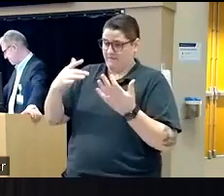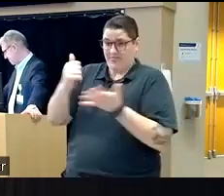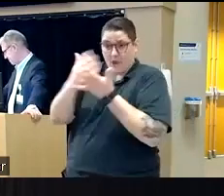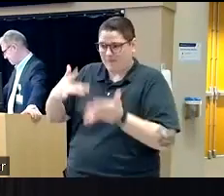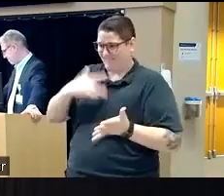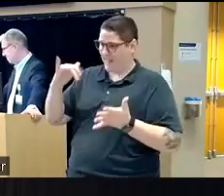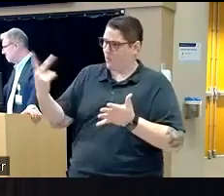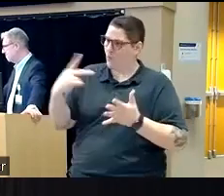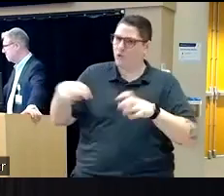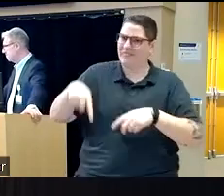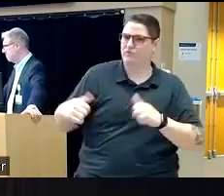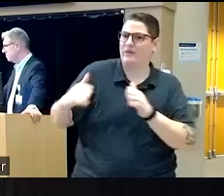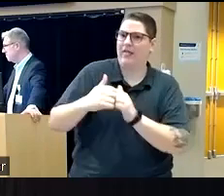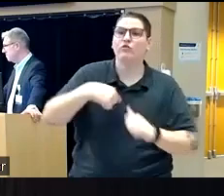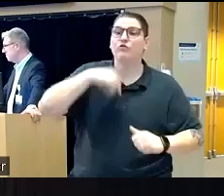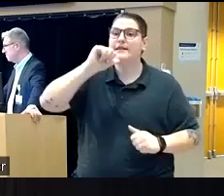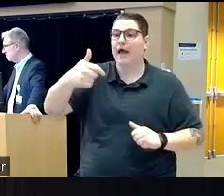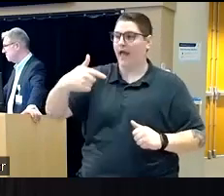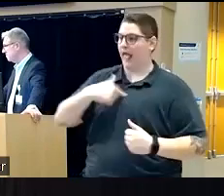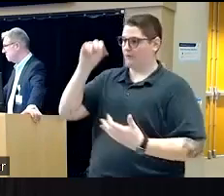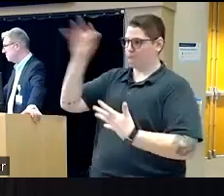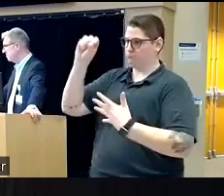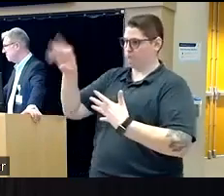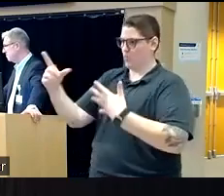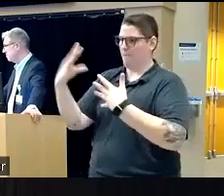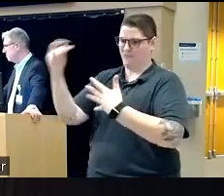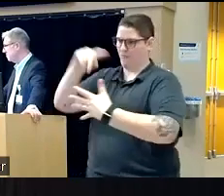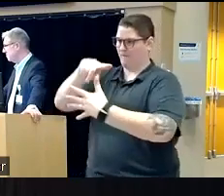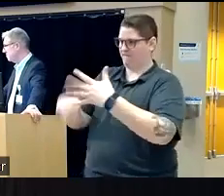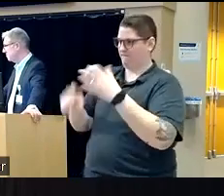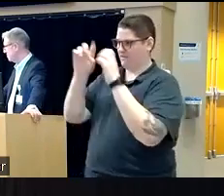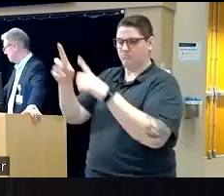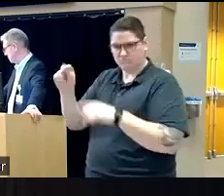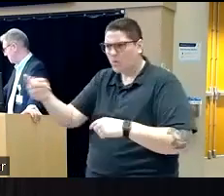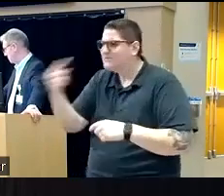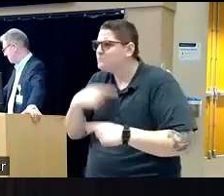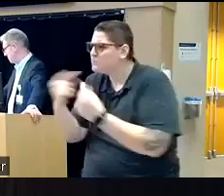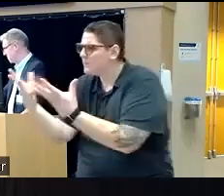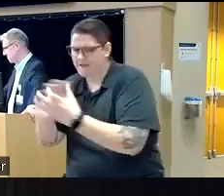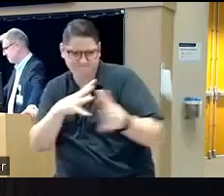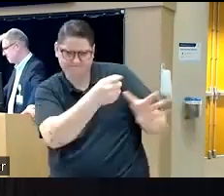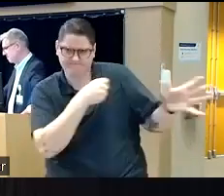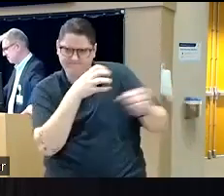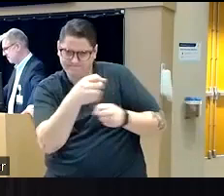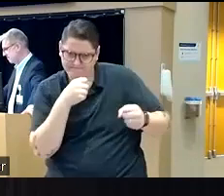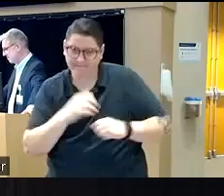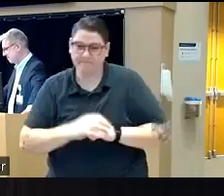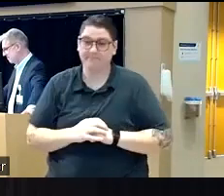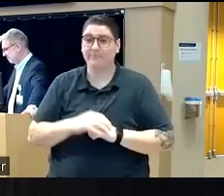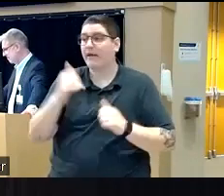our culture together so and then two we also are doing the safe side training and I wanted to make